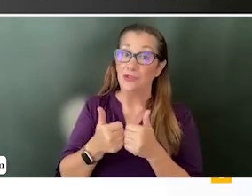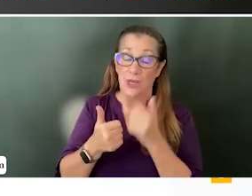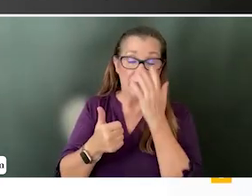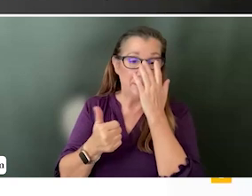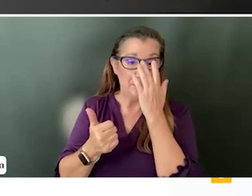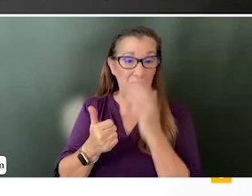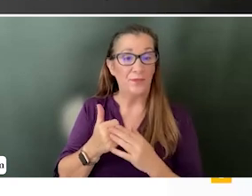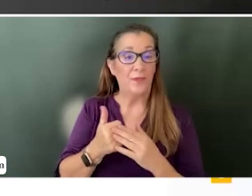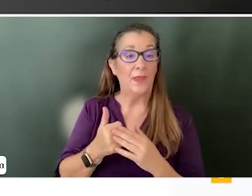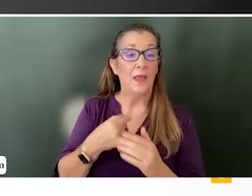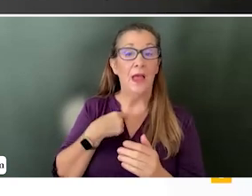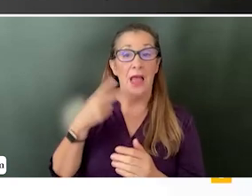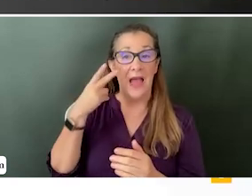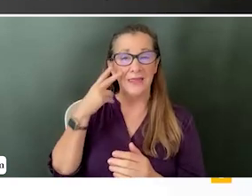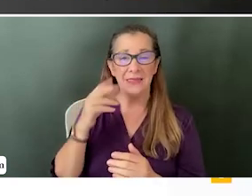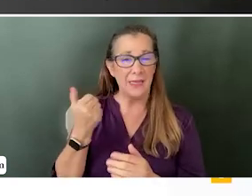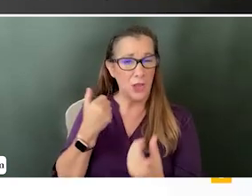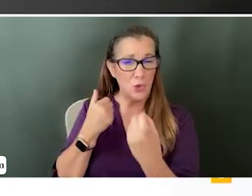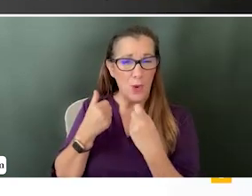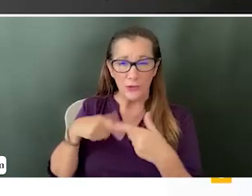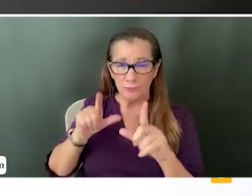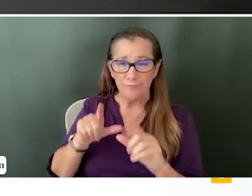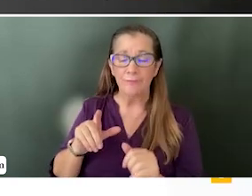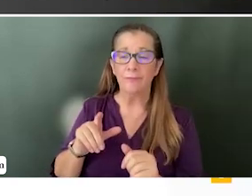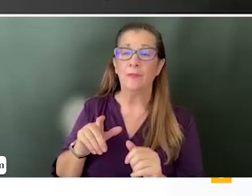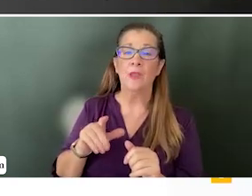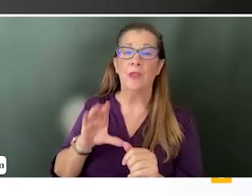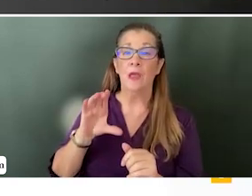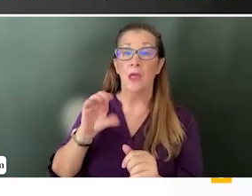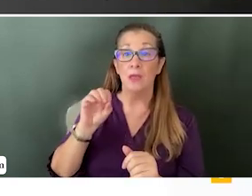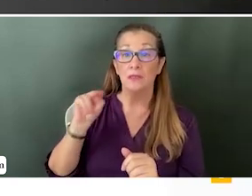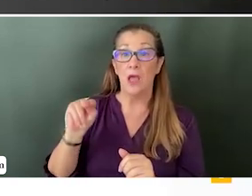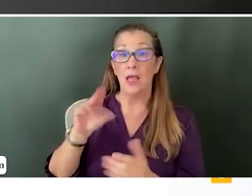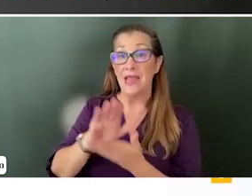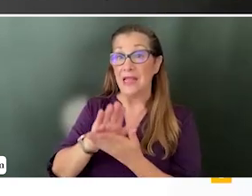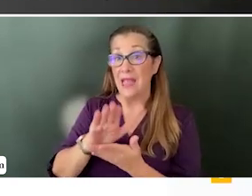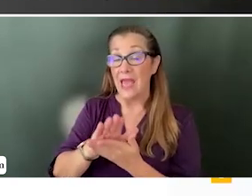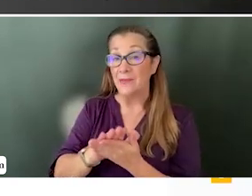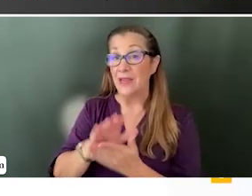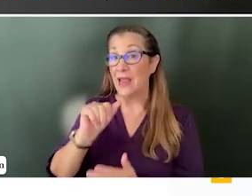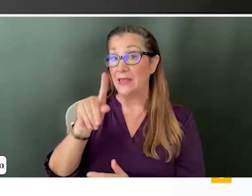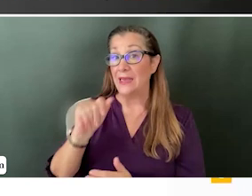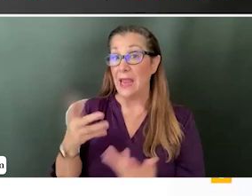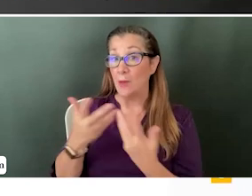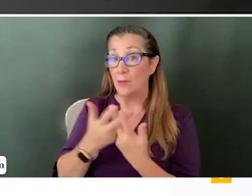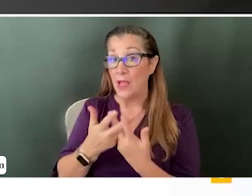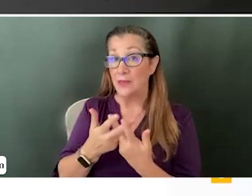Um, I do see another question, Is Khan Academy content not ADA compliant? Not under the new Title two.